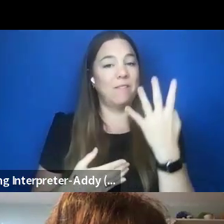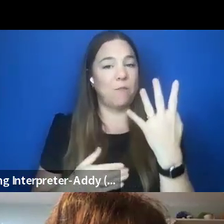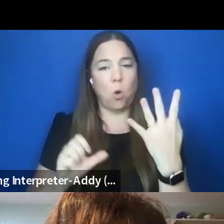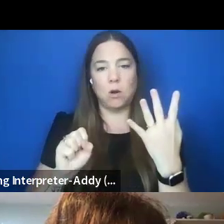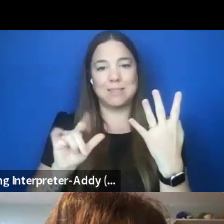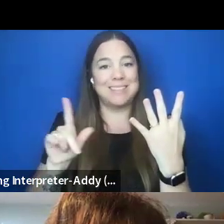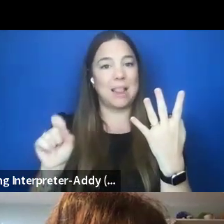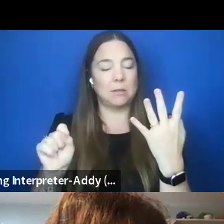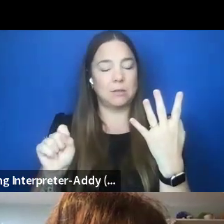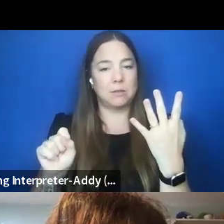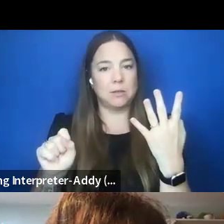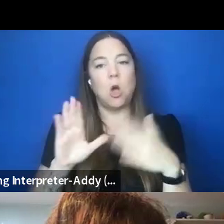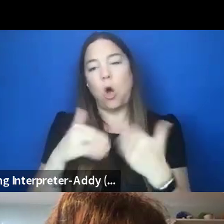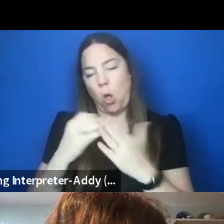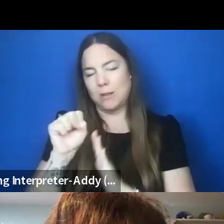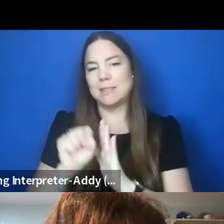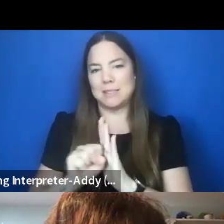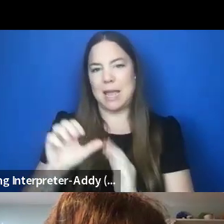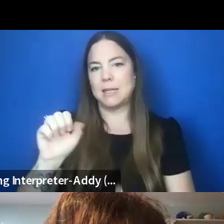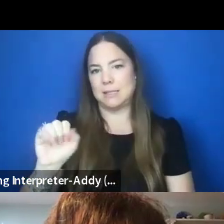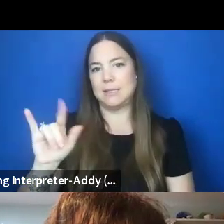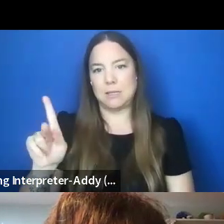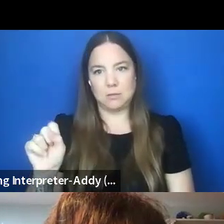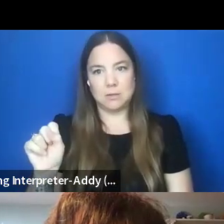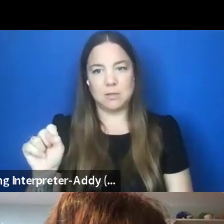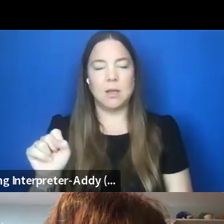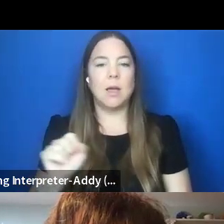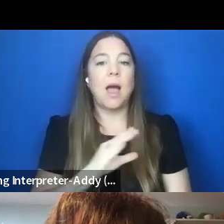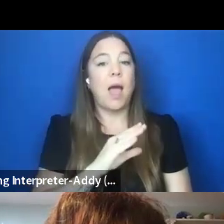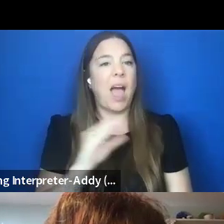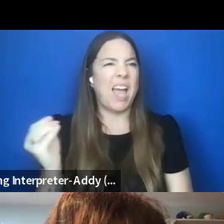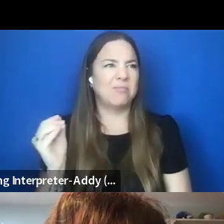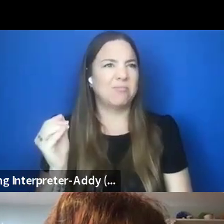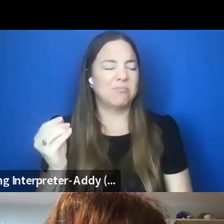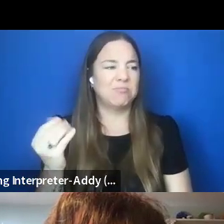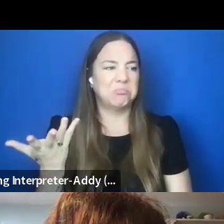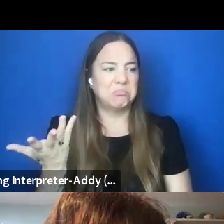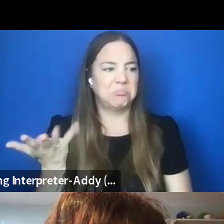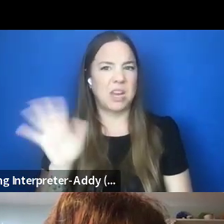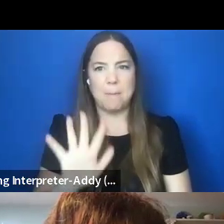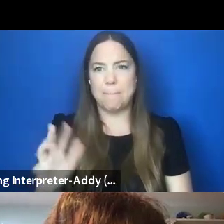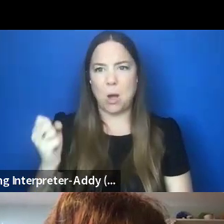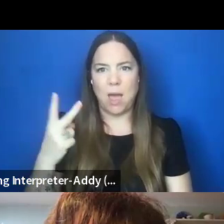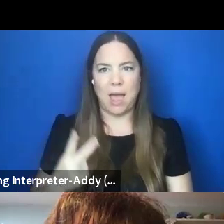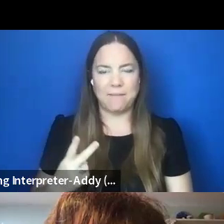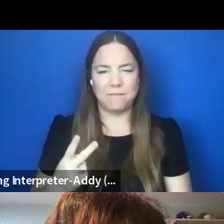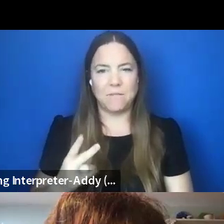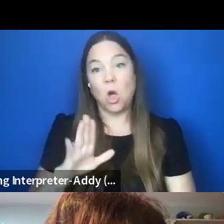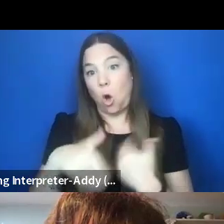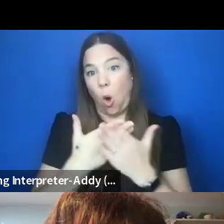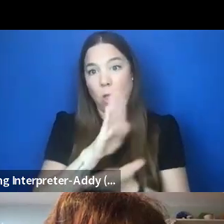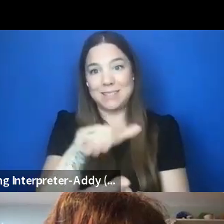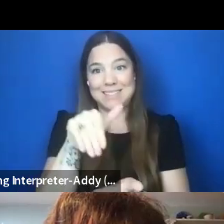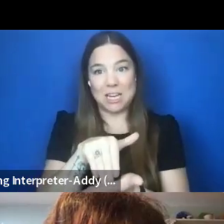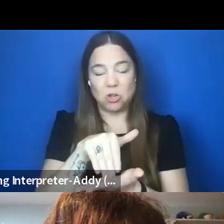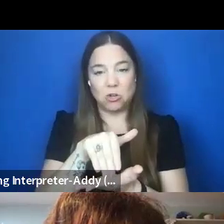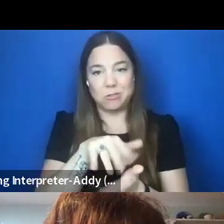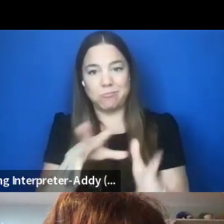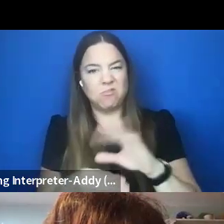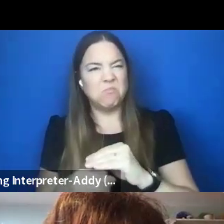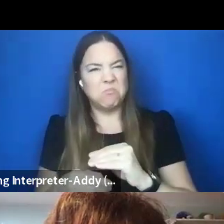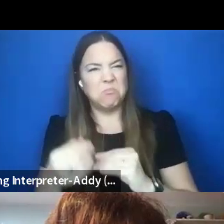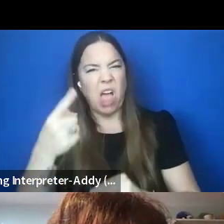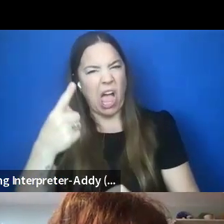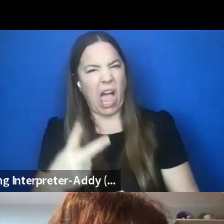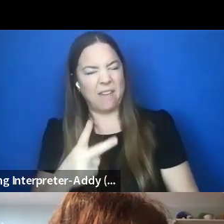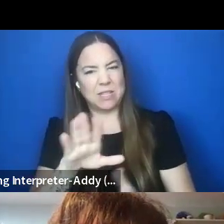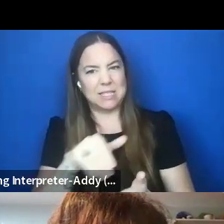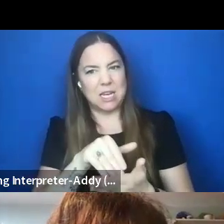Brooke Wilson: all state silks and about half. If you, if you add all the centers together in those areas about half of the centers. So we had all centers from Idaho.